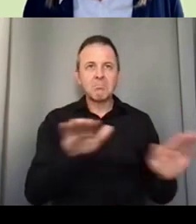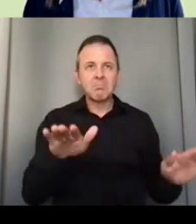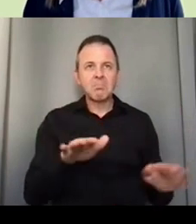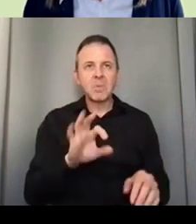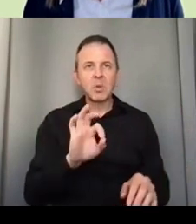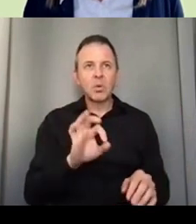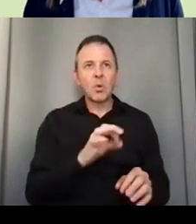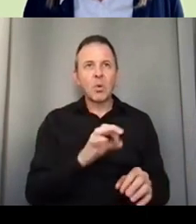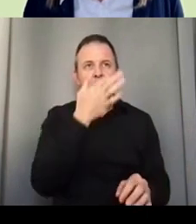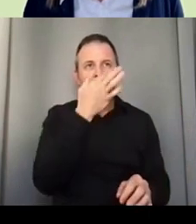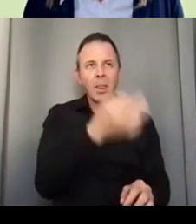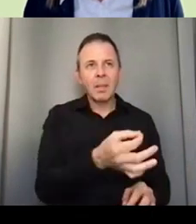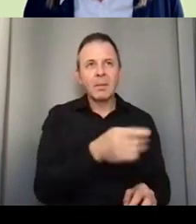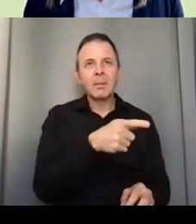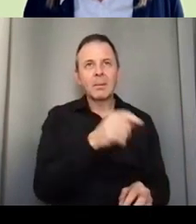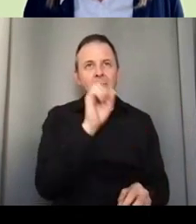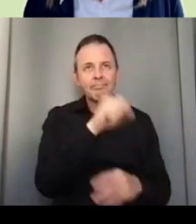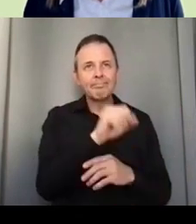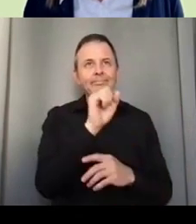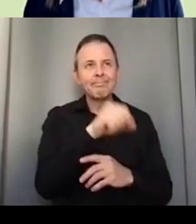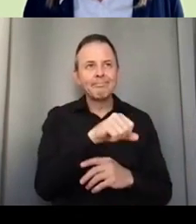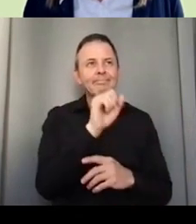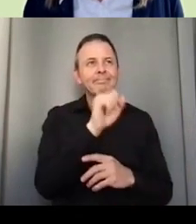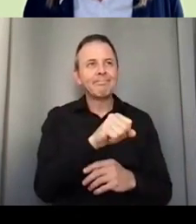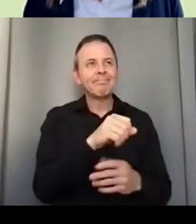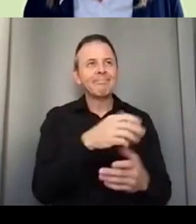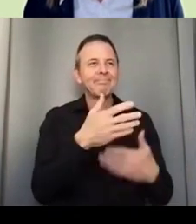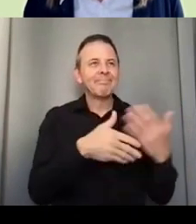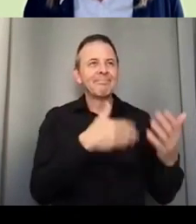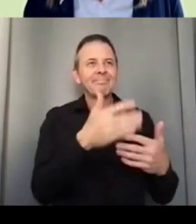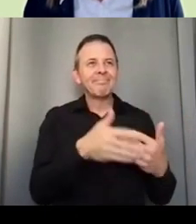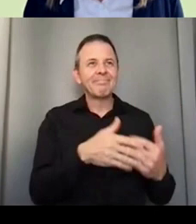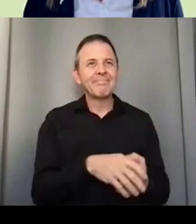don't fall into that trap of just nodding and doing what you presume